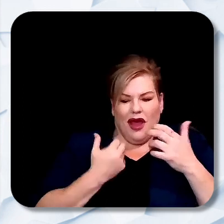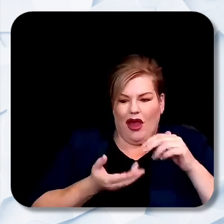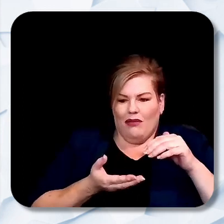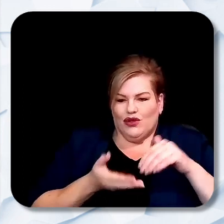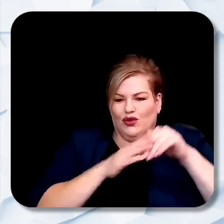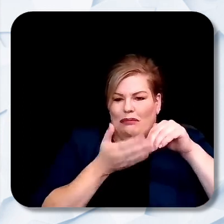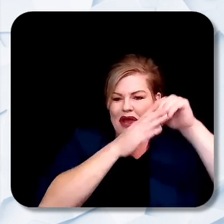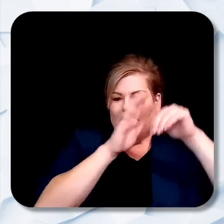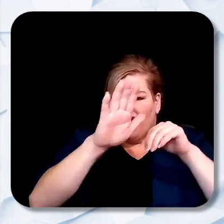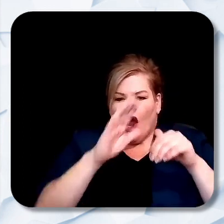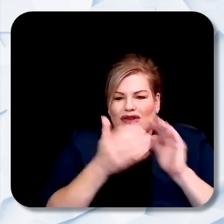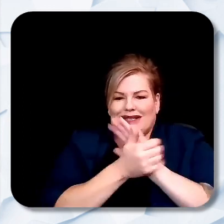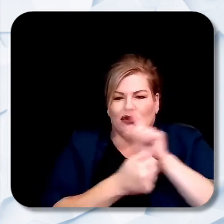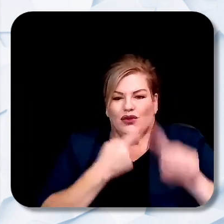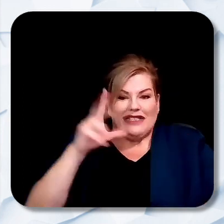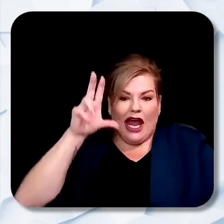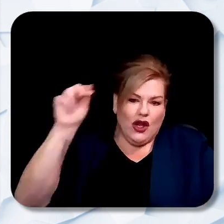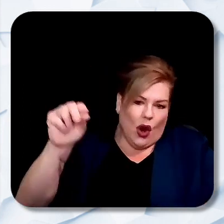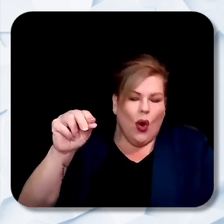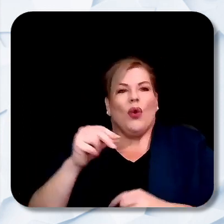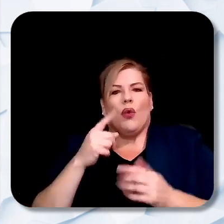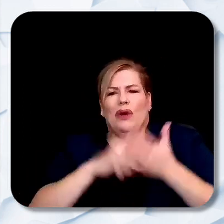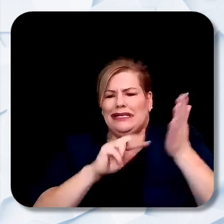skills. We want them to understand what that means. They want to. We want them